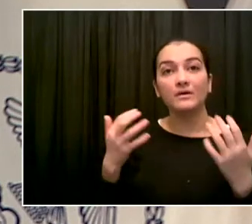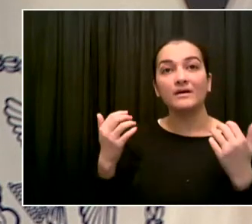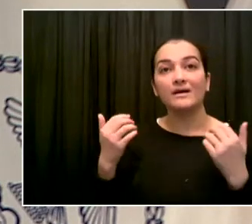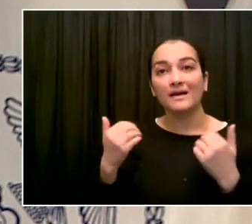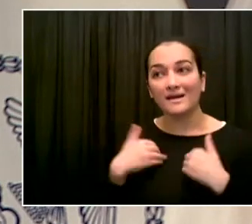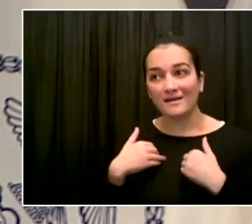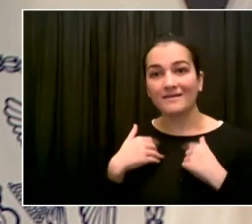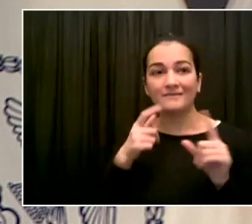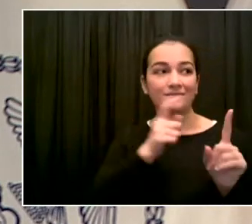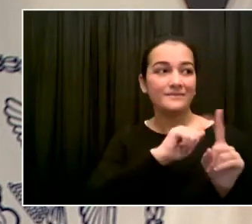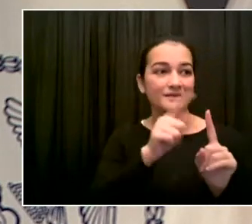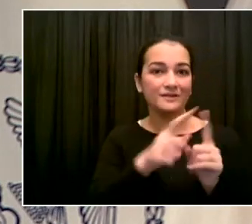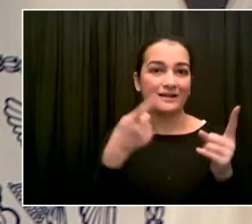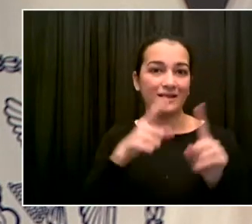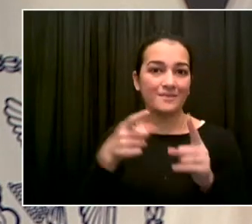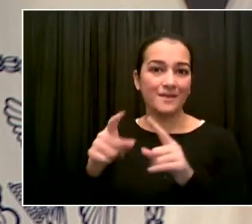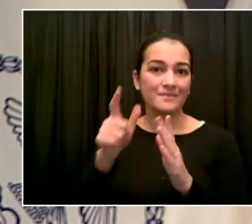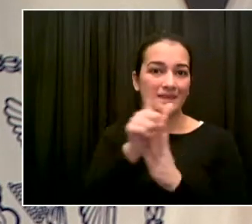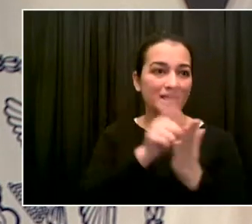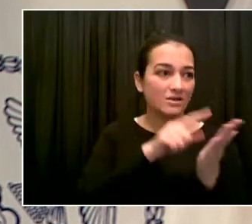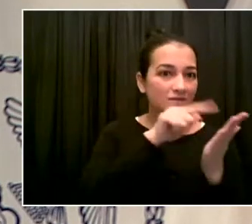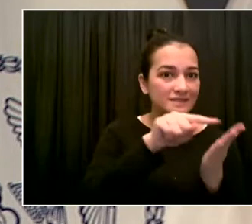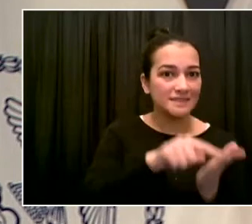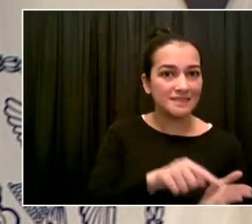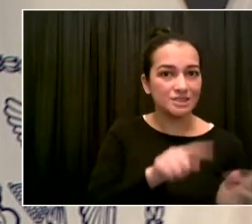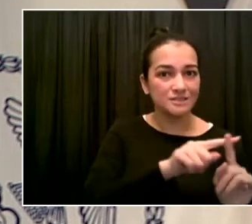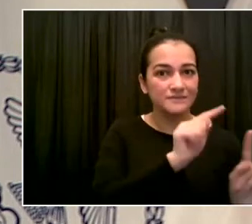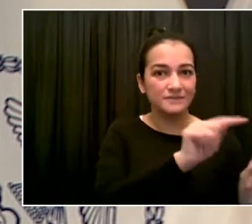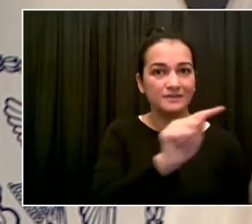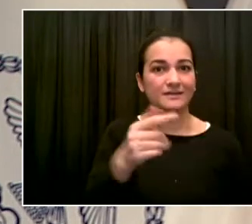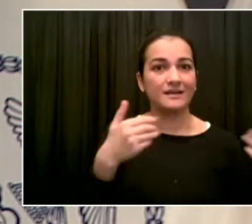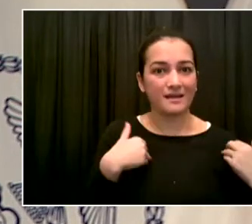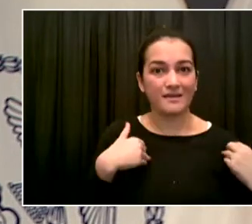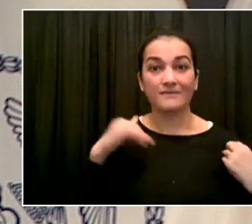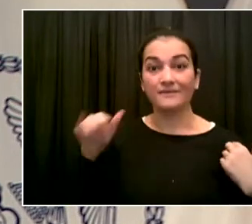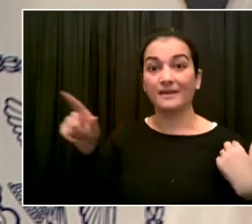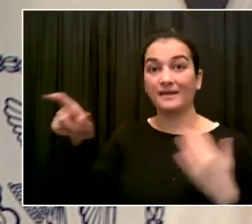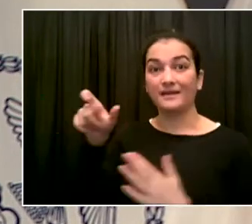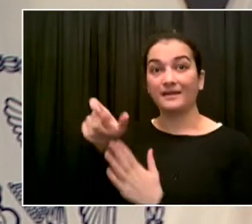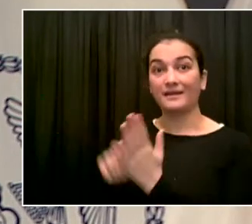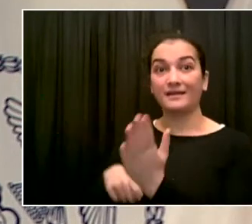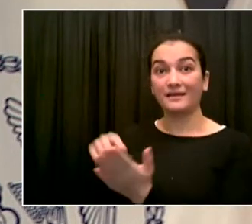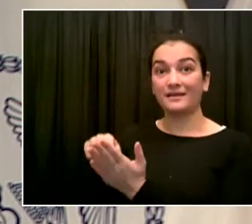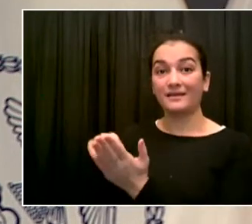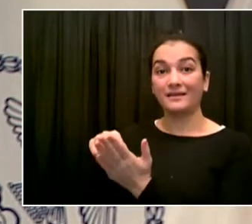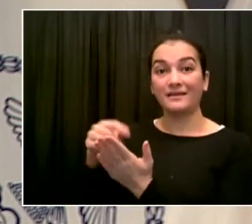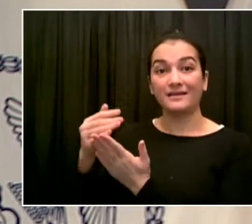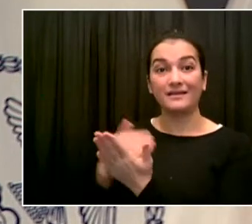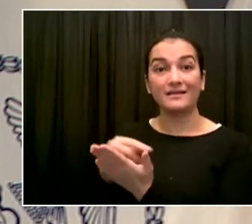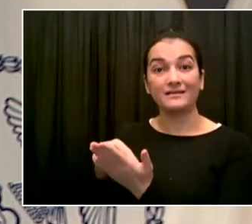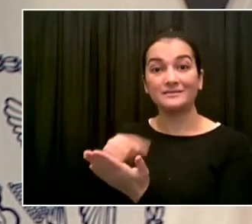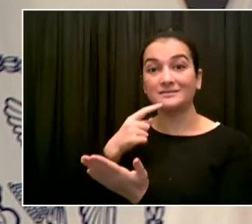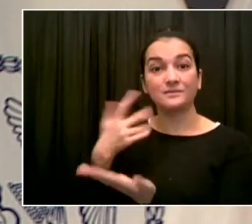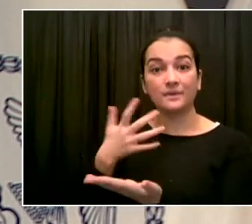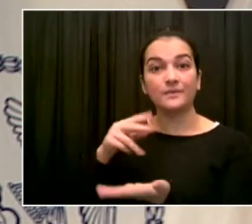THAT IS STILL A VERY LIVE ISSUE. I HAVE NOT SEEN T HEFINAL REPORT AND THAT IS WHAT I HEARD IS A CONCERN AND WHAT